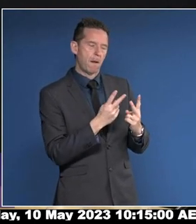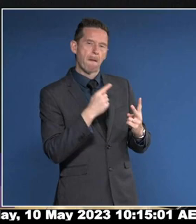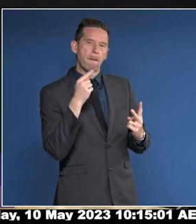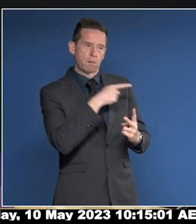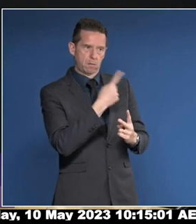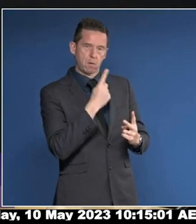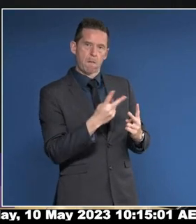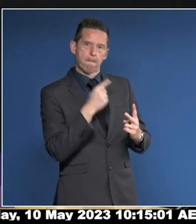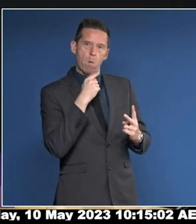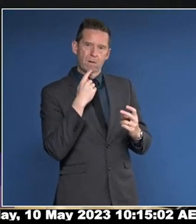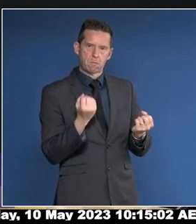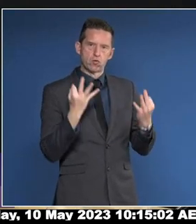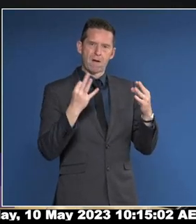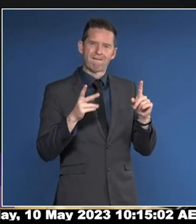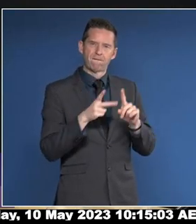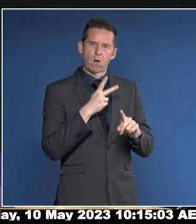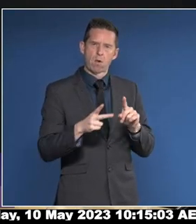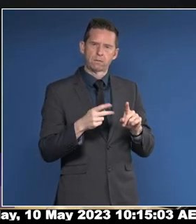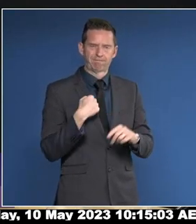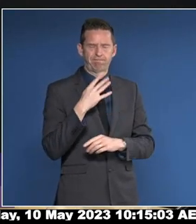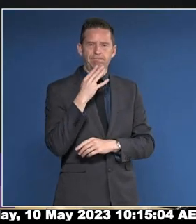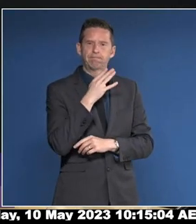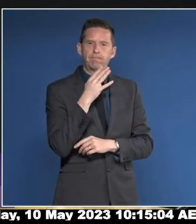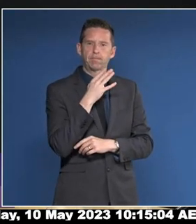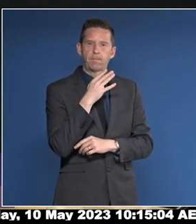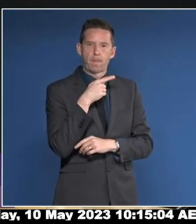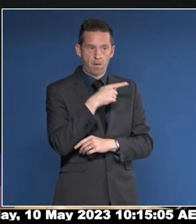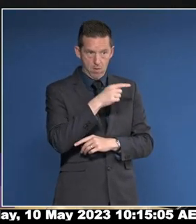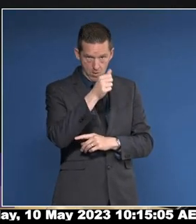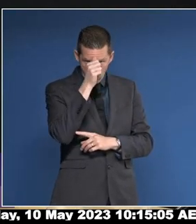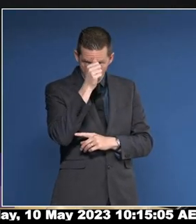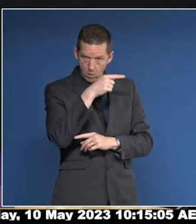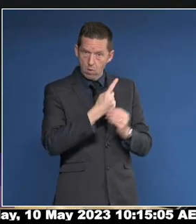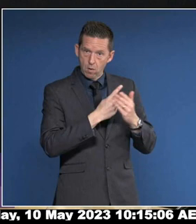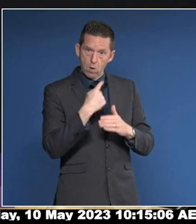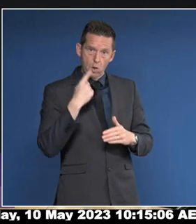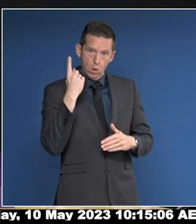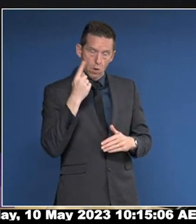Have you heard the evidence that we were told these boys showered night after night in